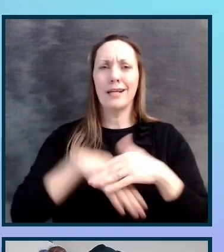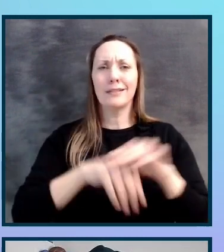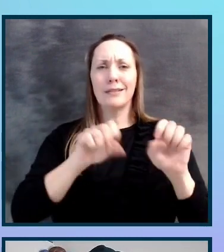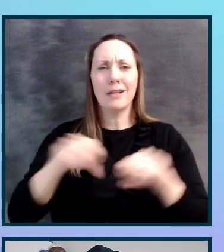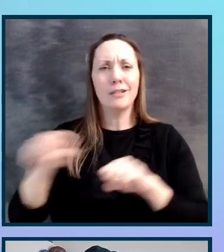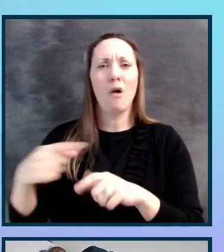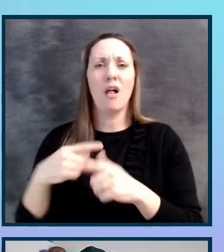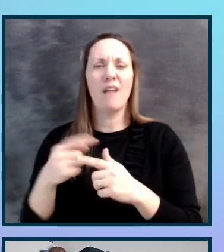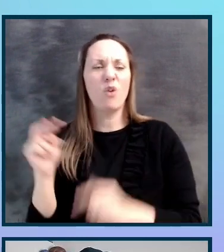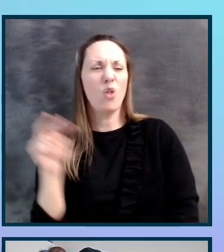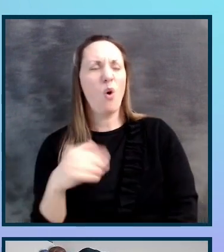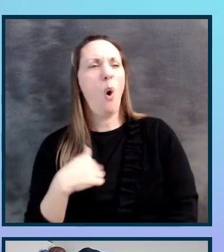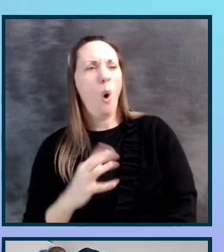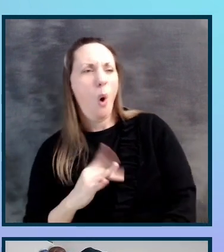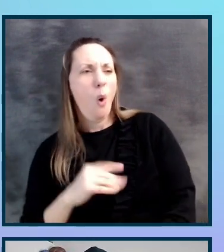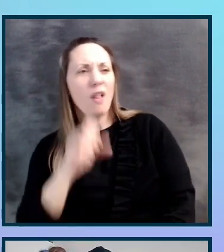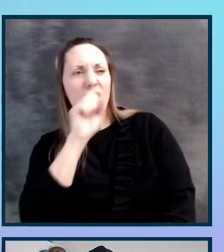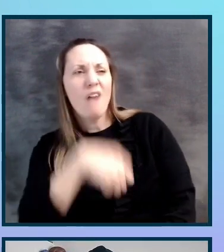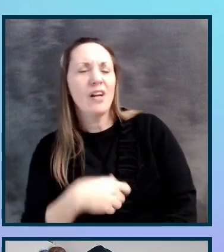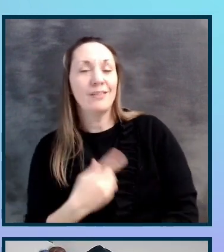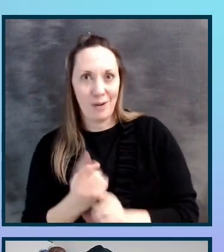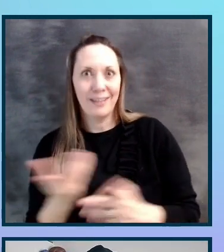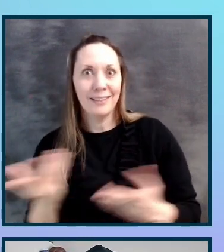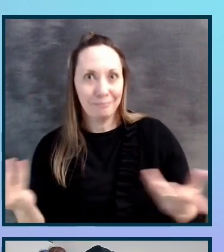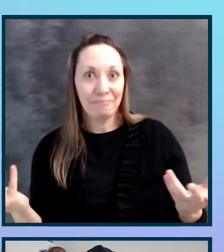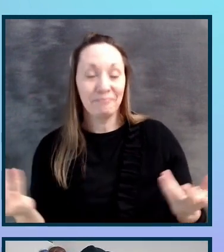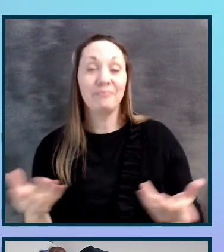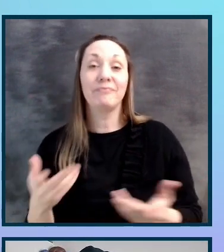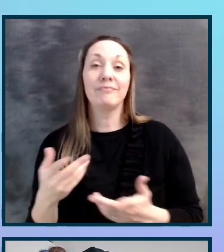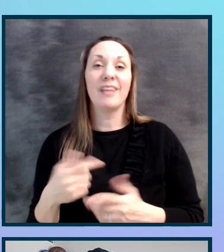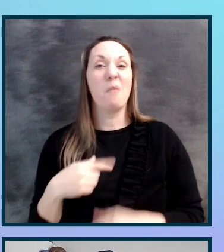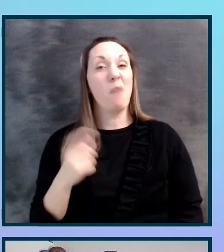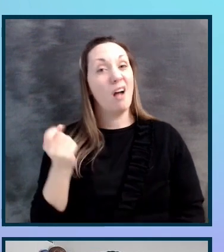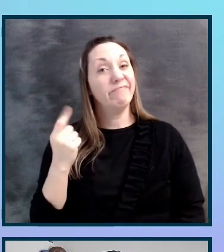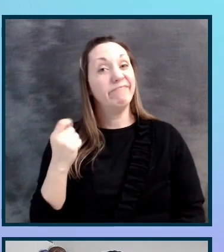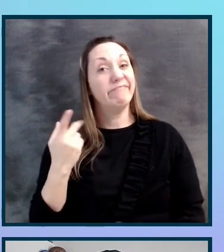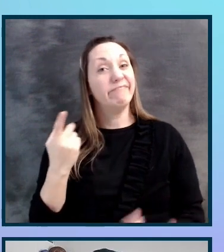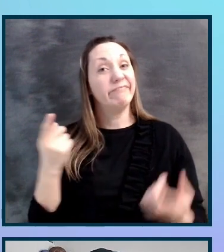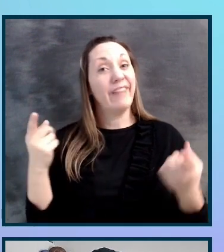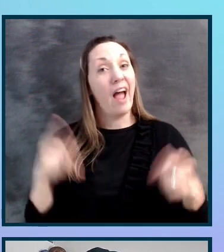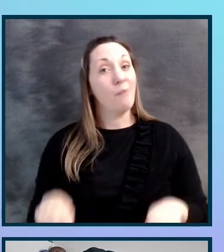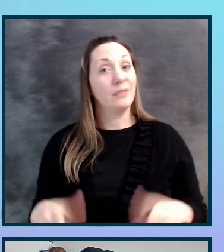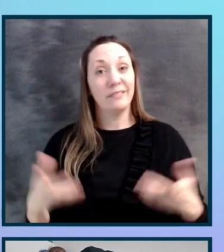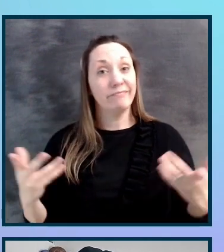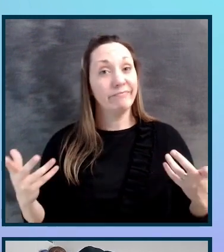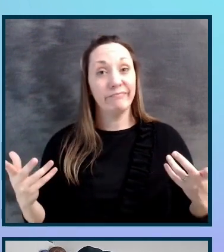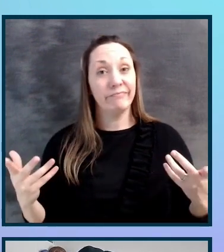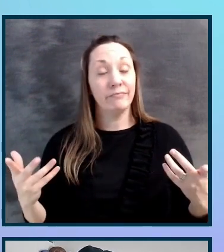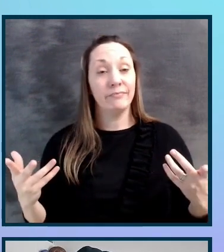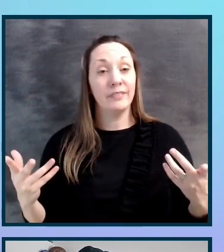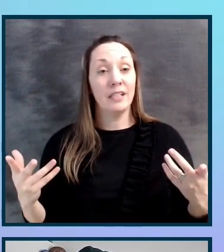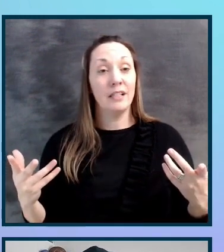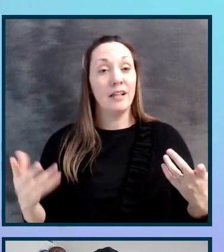"Man, this is super dope, I love it, right?" But the truth of the matter is, that ended up not what's happening.